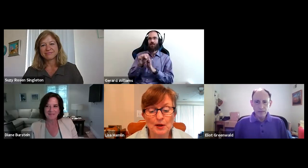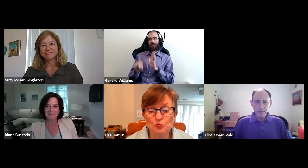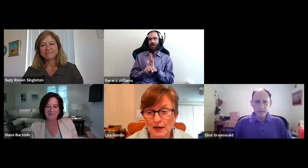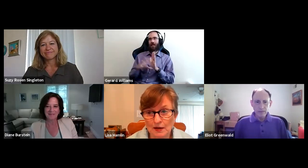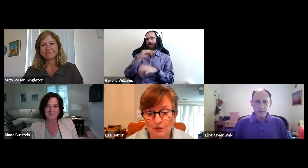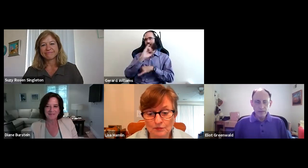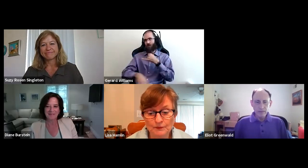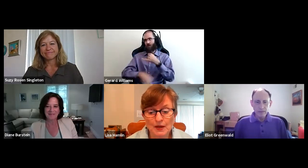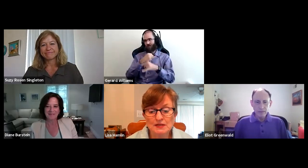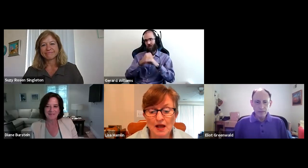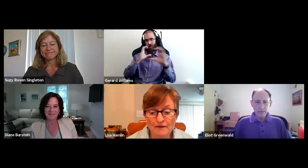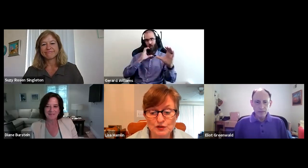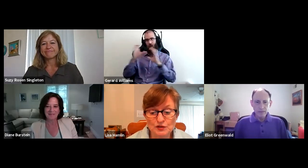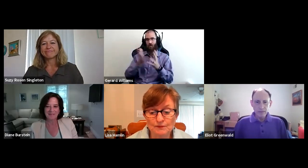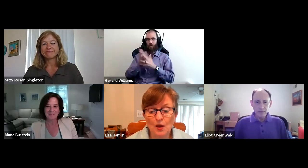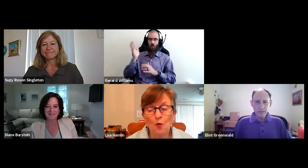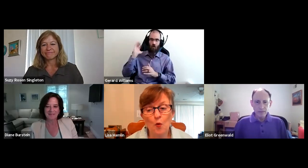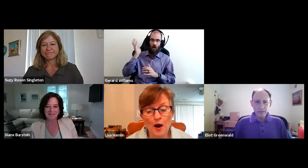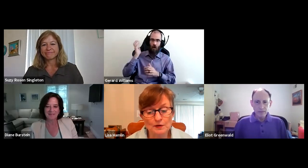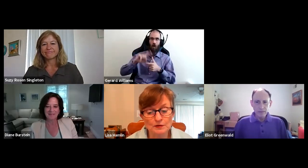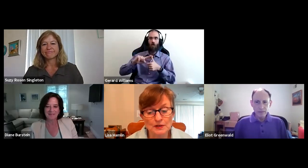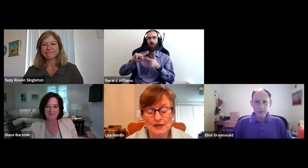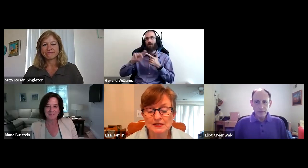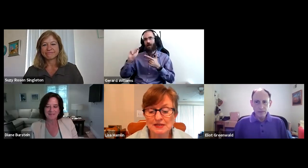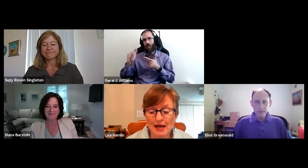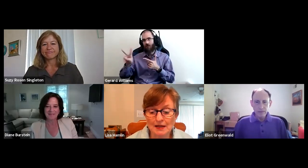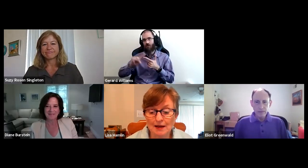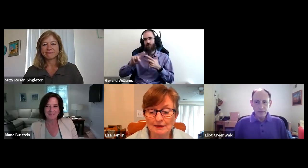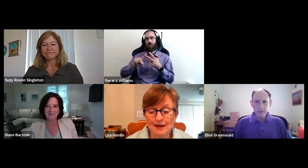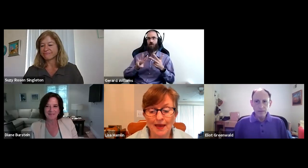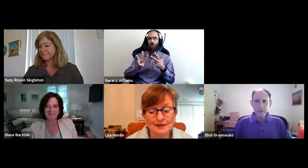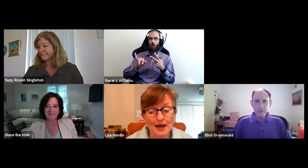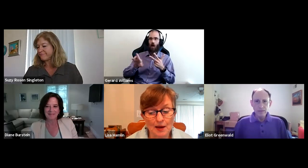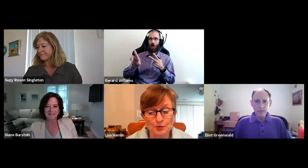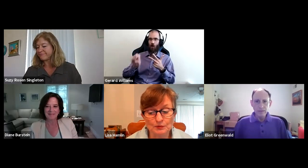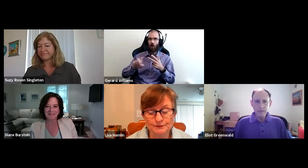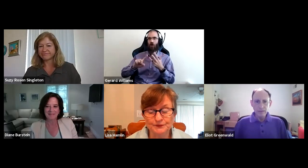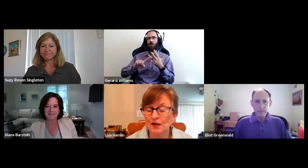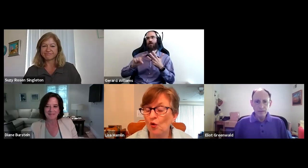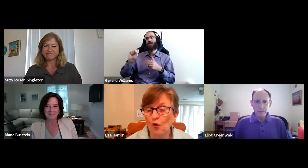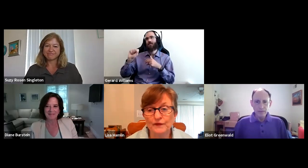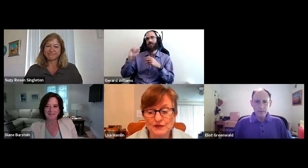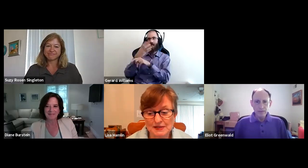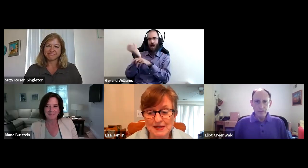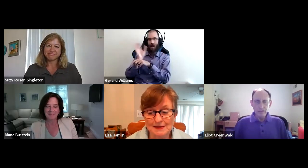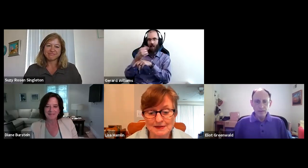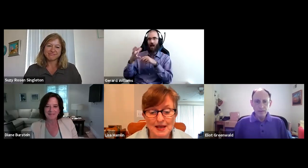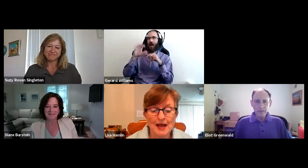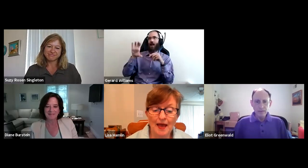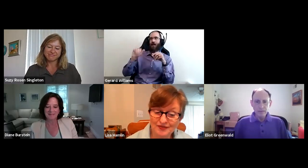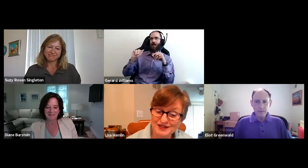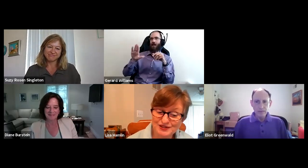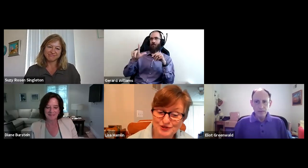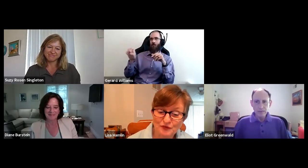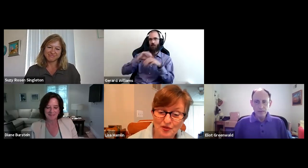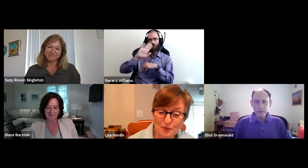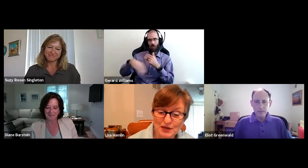by radio, television, wire, satellite, and cable in all 50 states, the District of Columbia